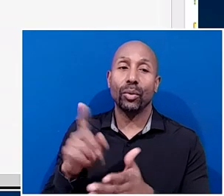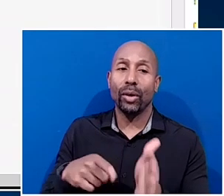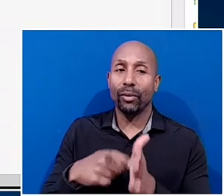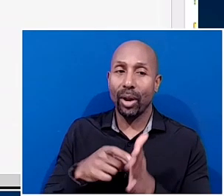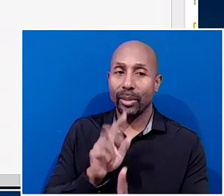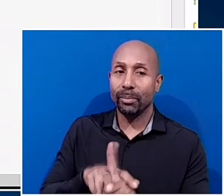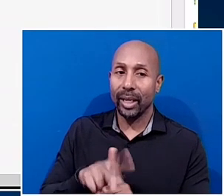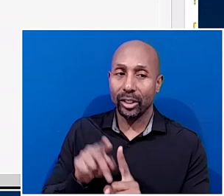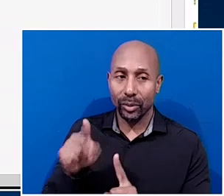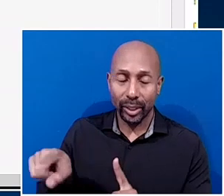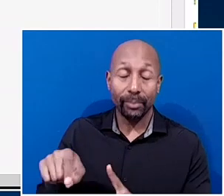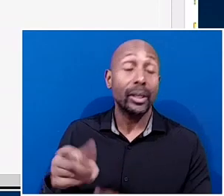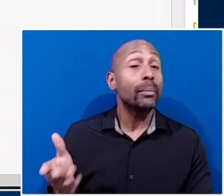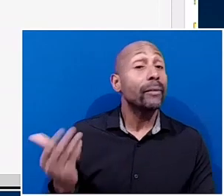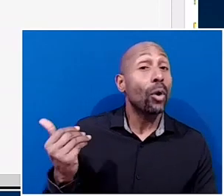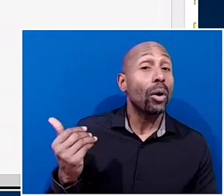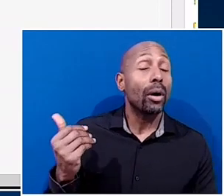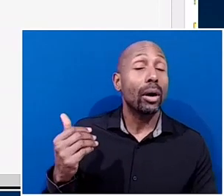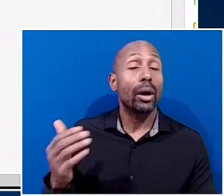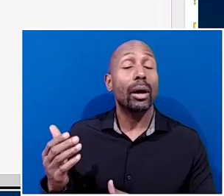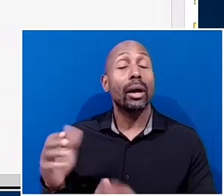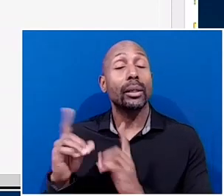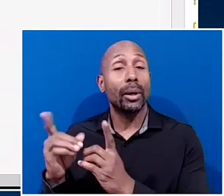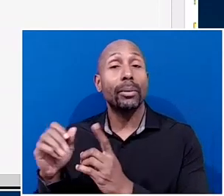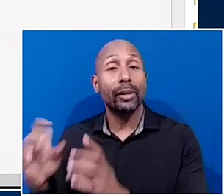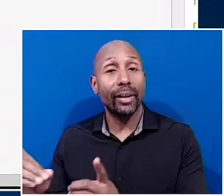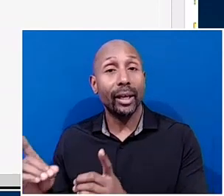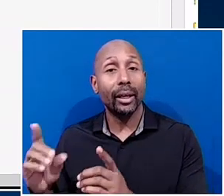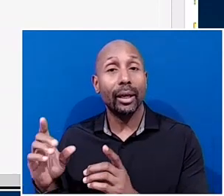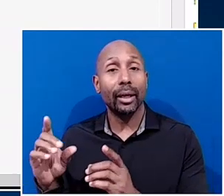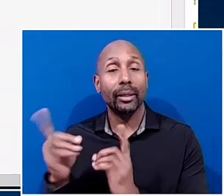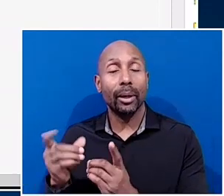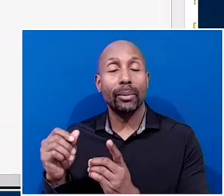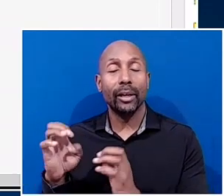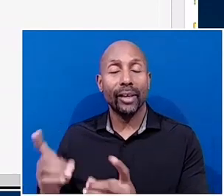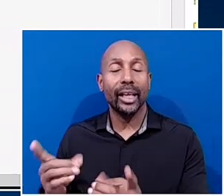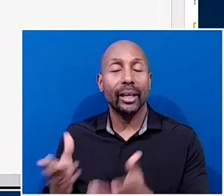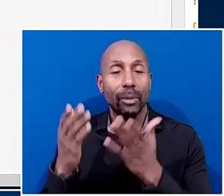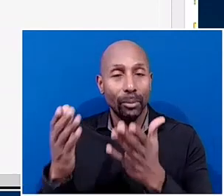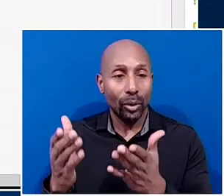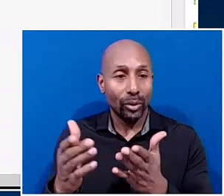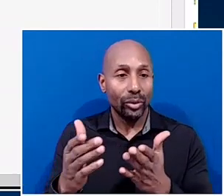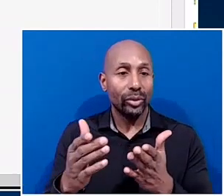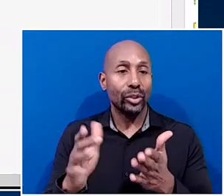strike the exemption for students that complete a module or a combination of